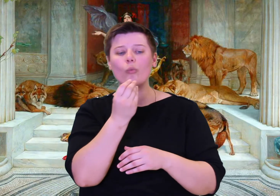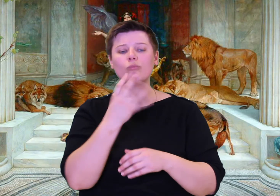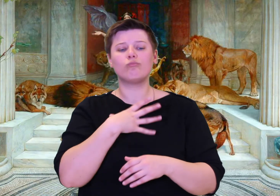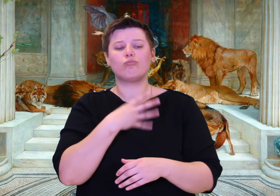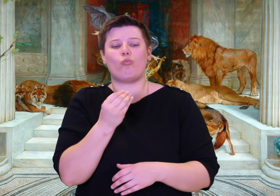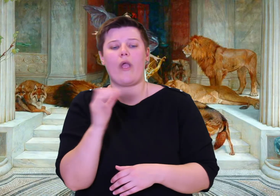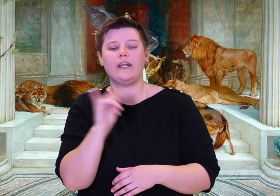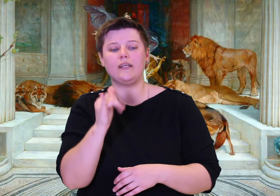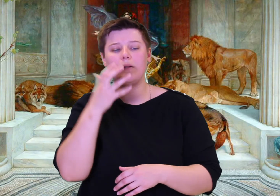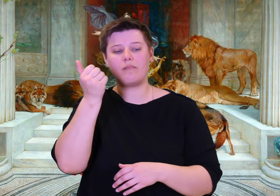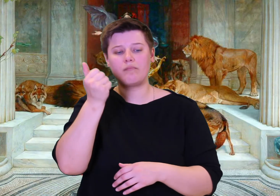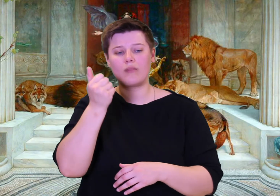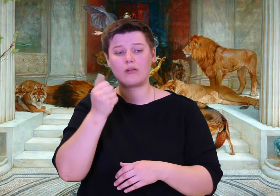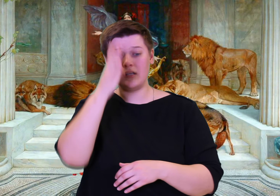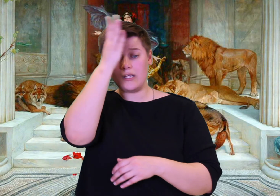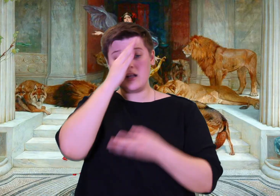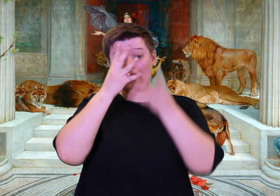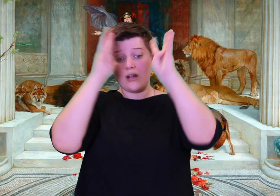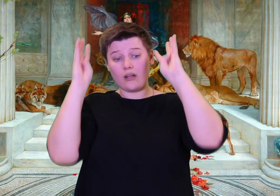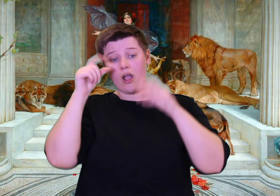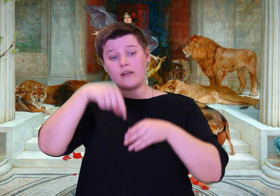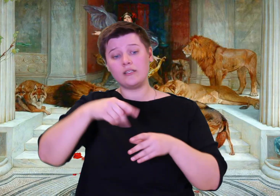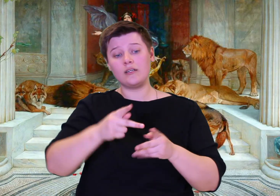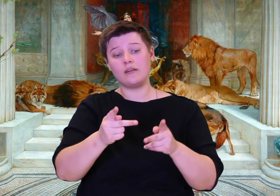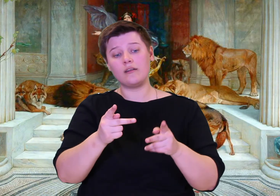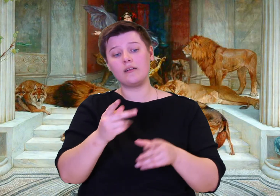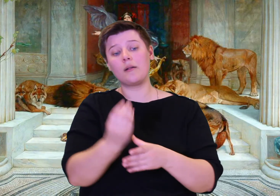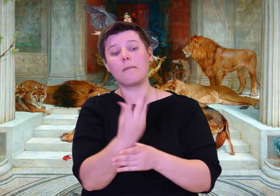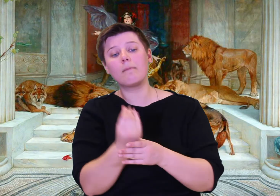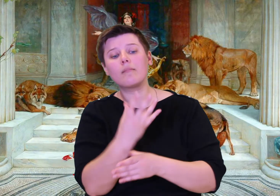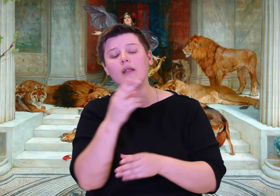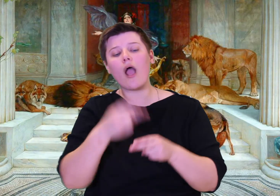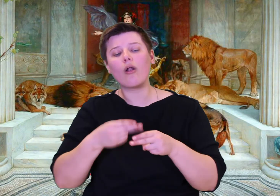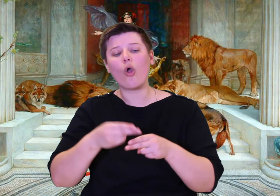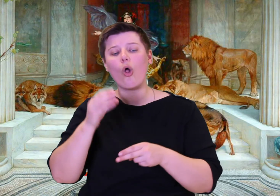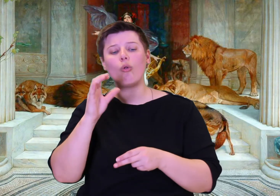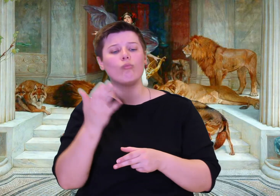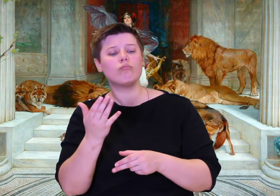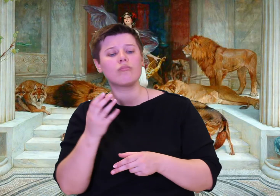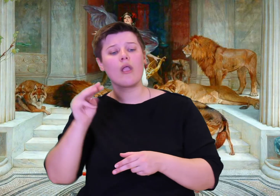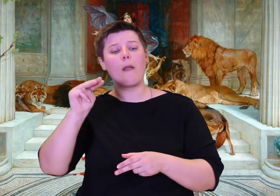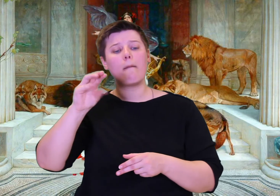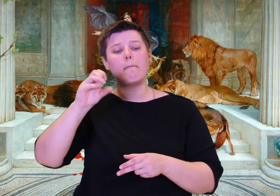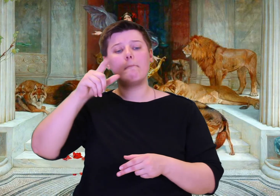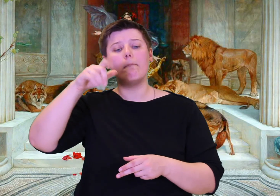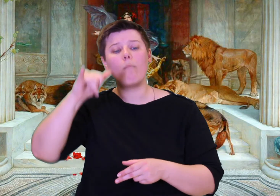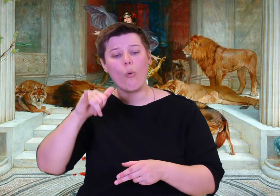If you sleep with her, you will set free your friends and save yourself.